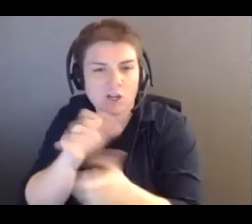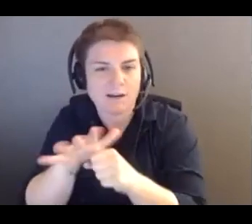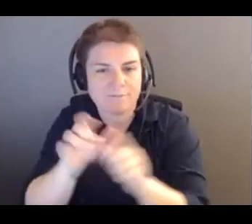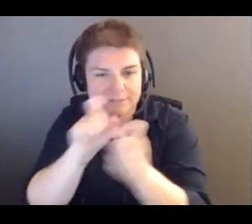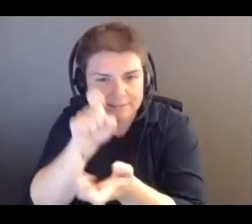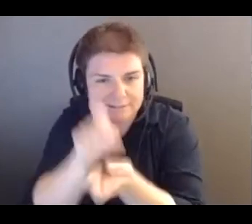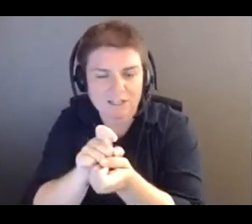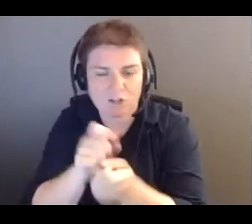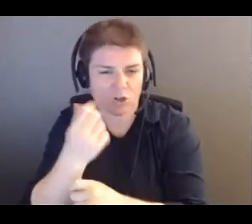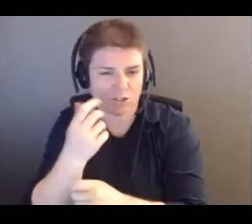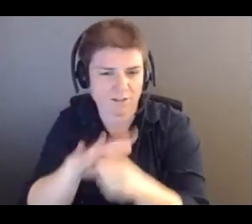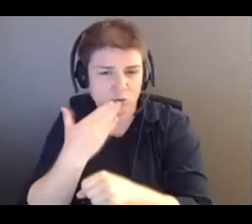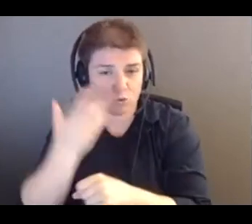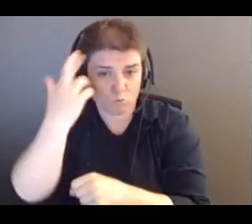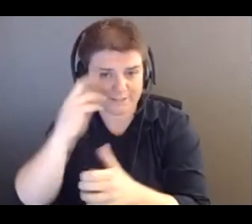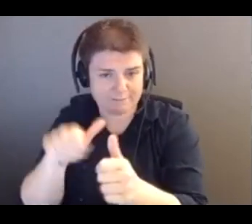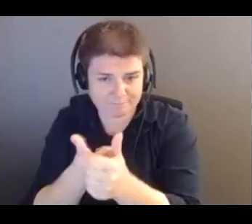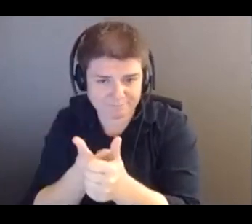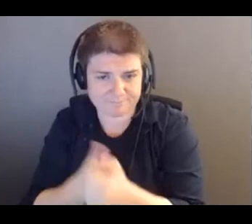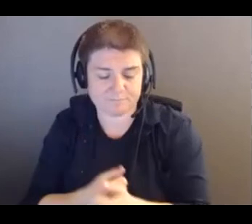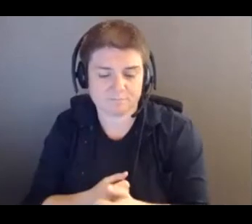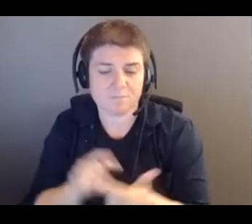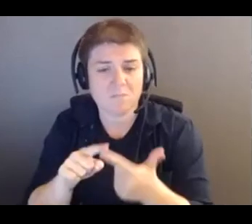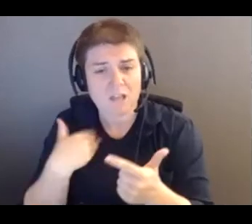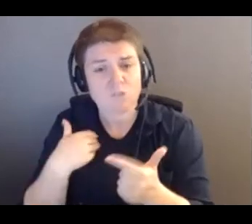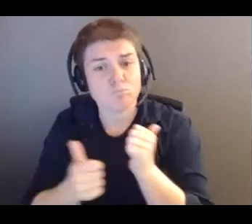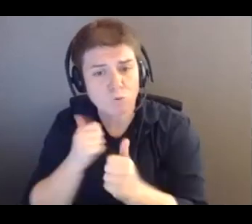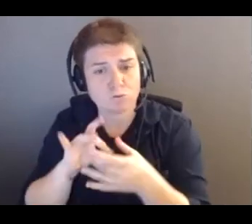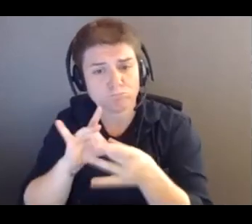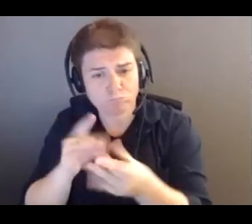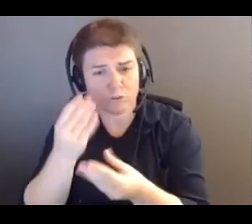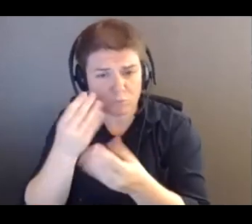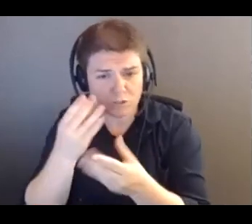Good applications include most of the relevant information required to create trust that